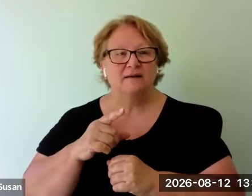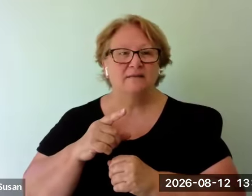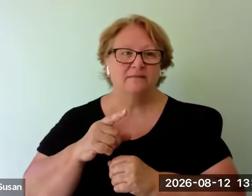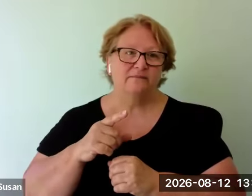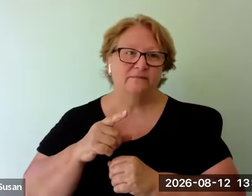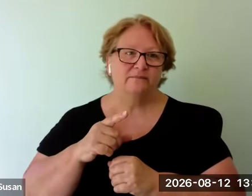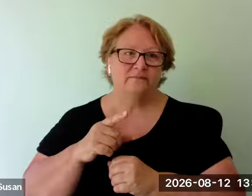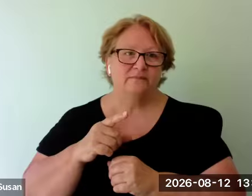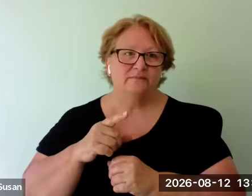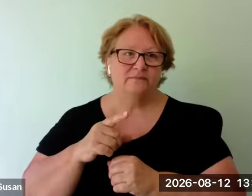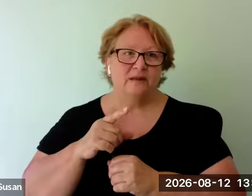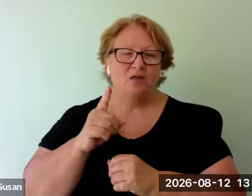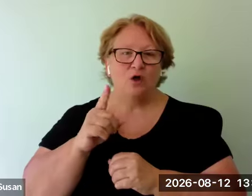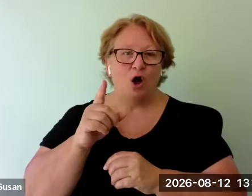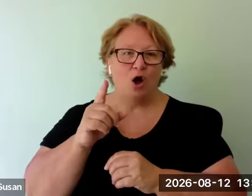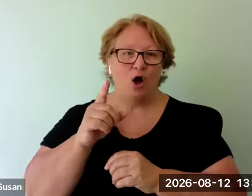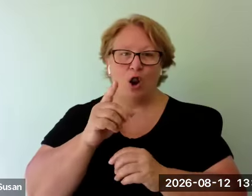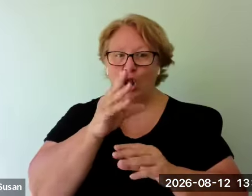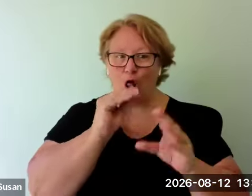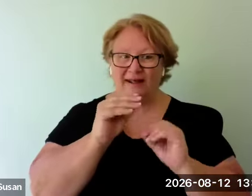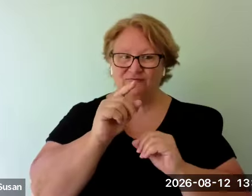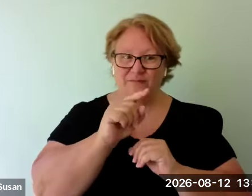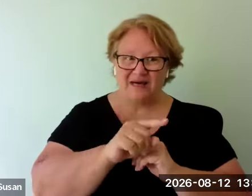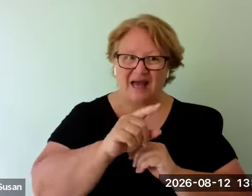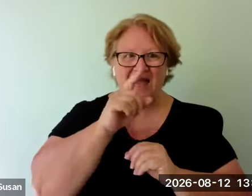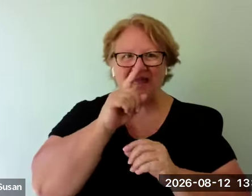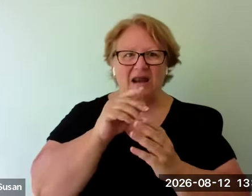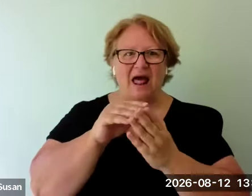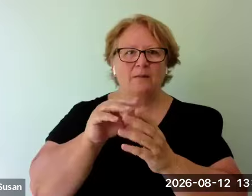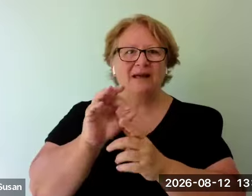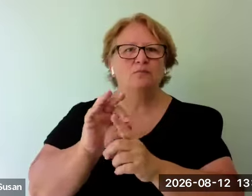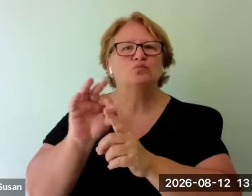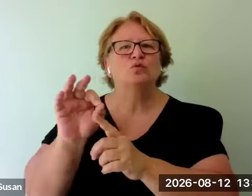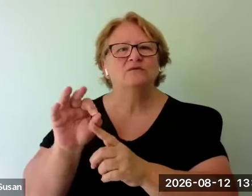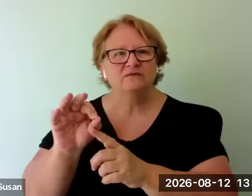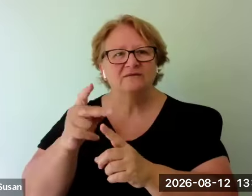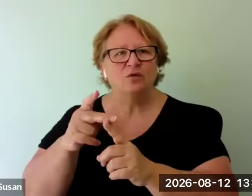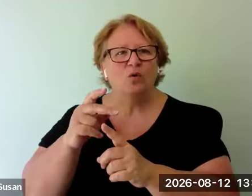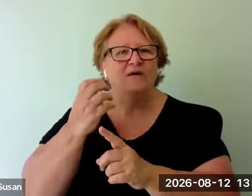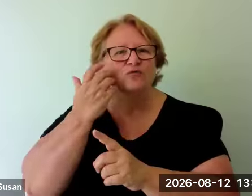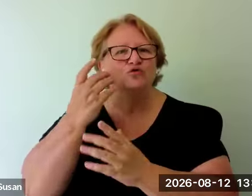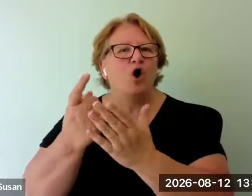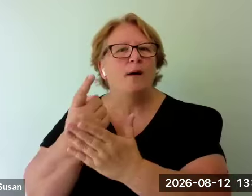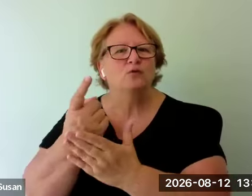that's because